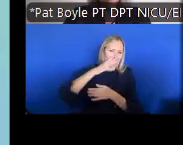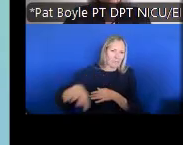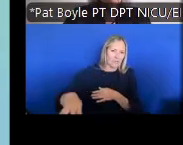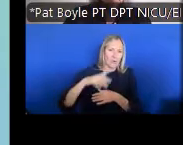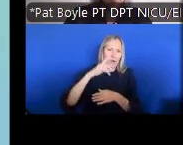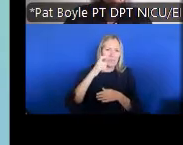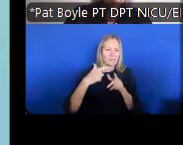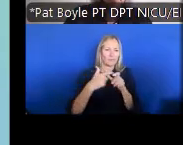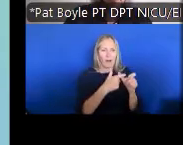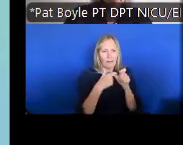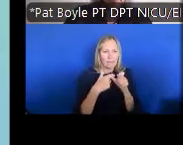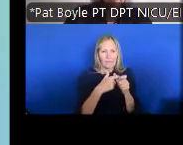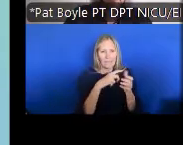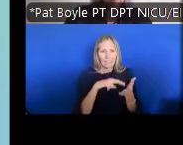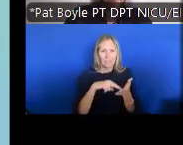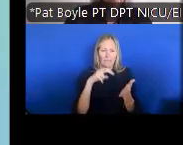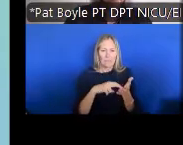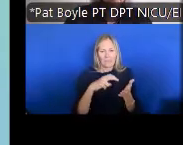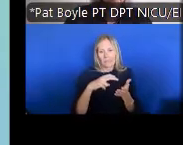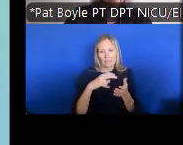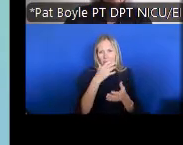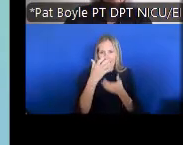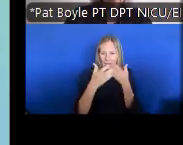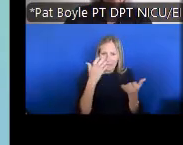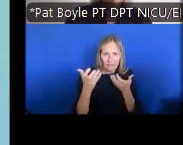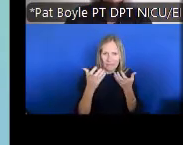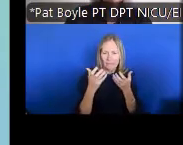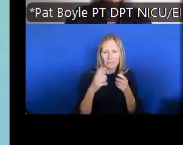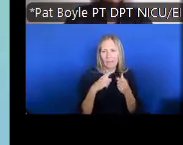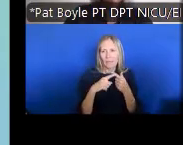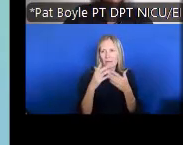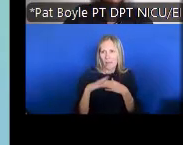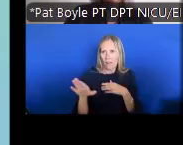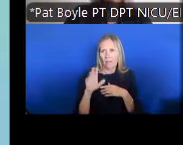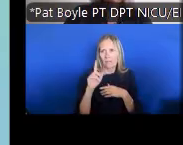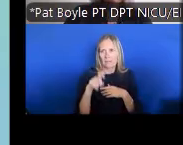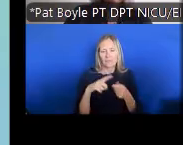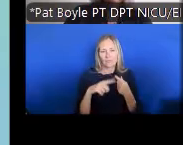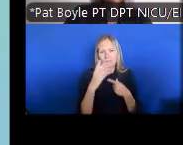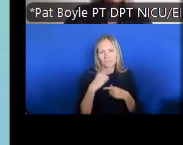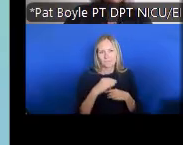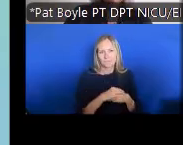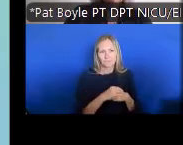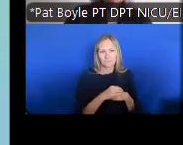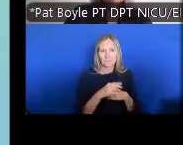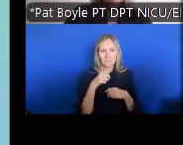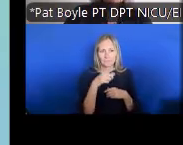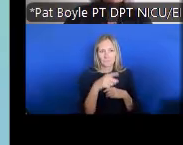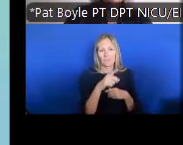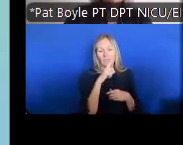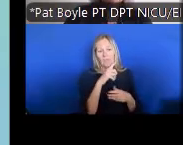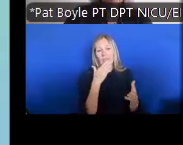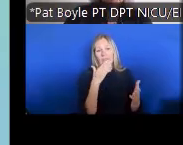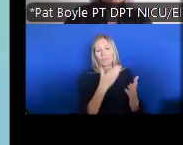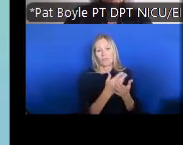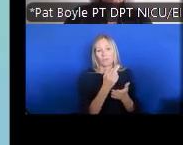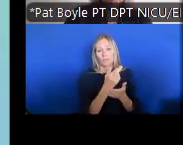and otherwise ignoring the need to sleep. So, this is a really, really good resource. I love the Star Institute.